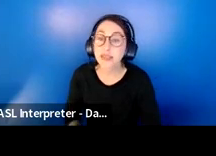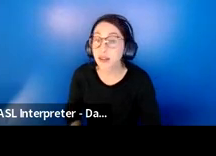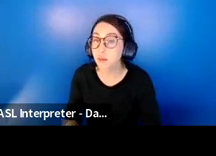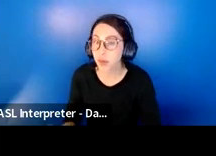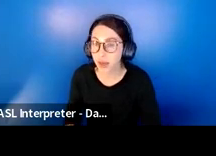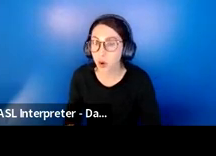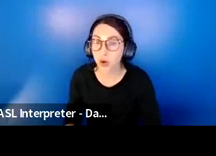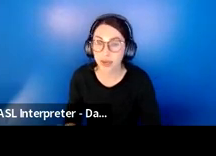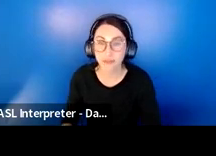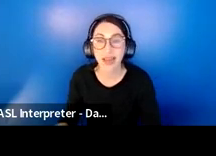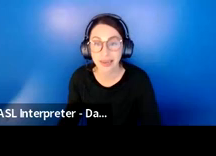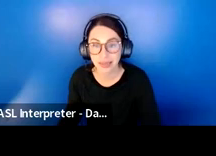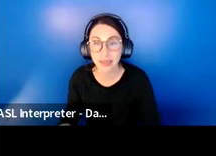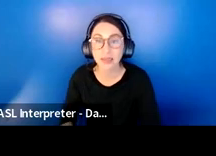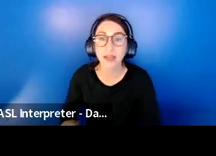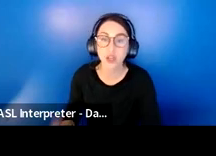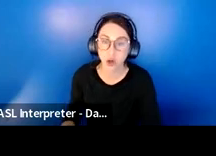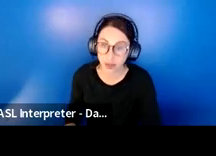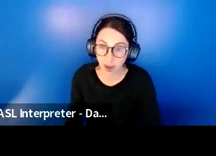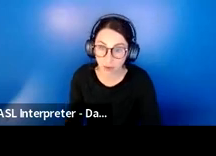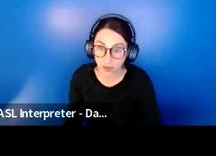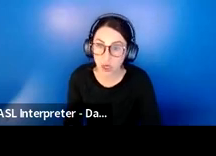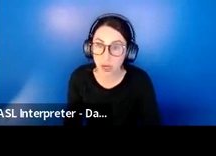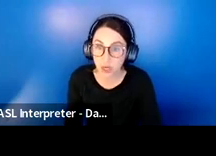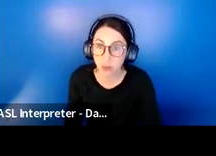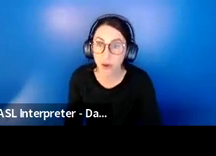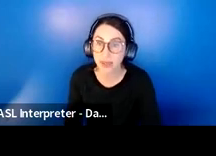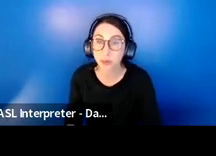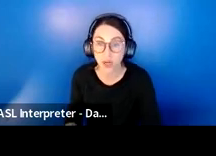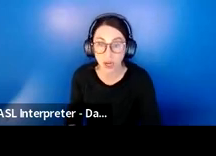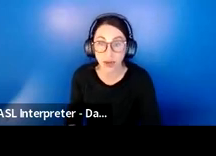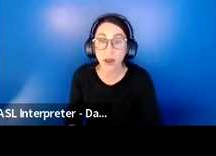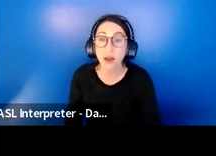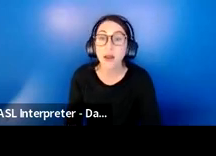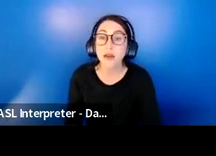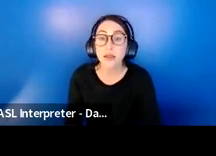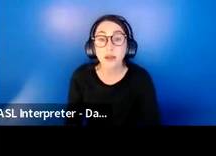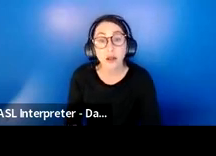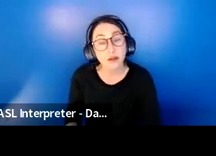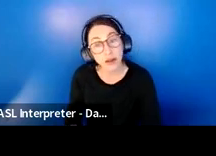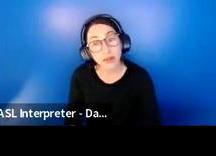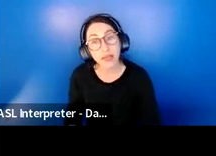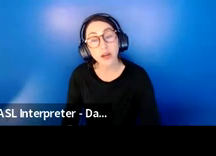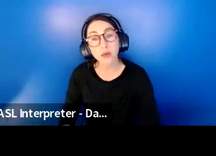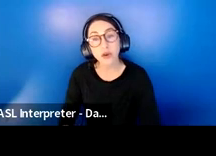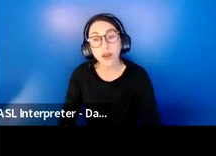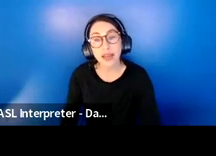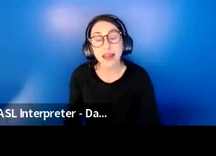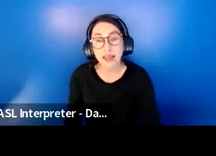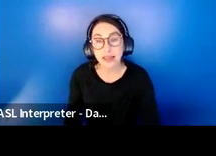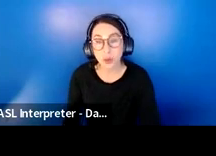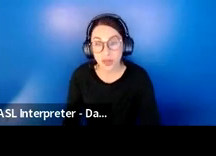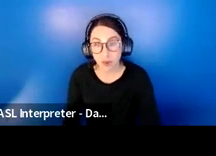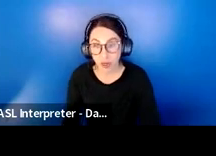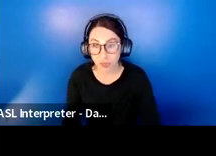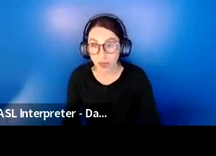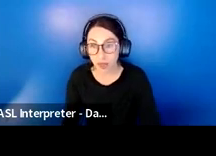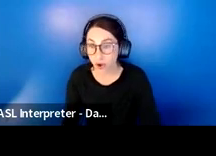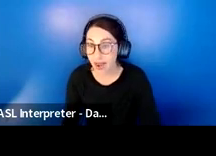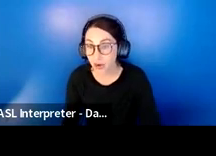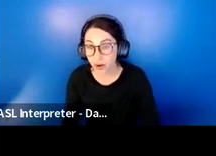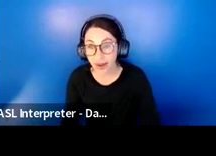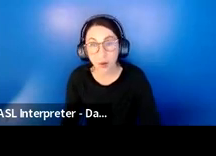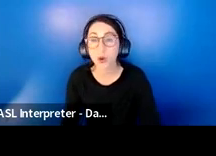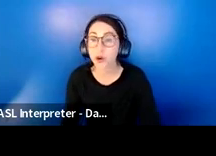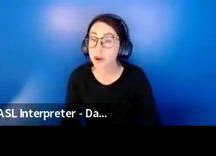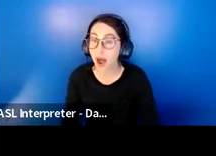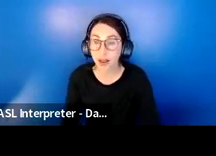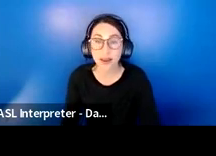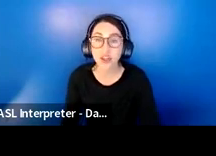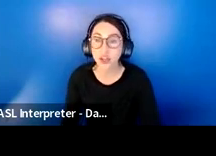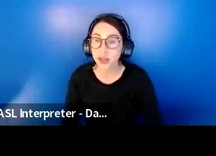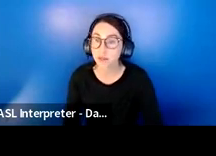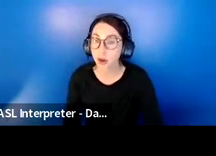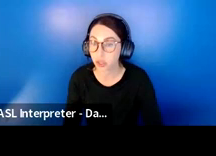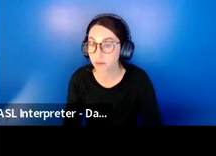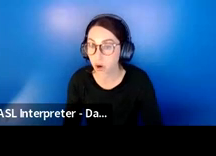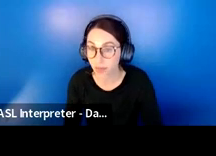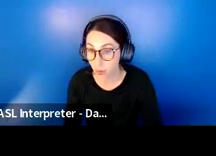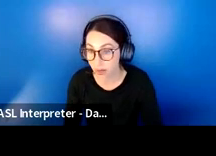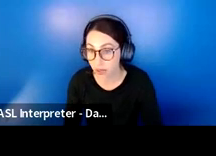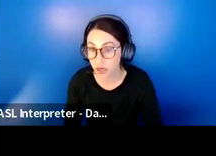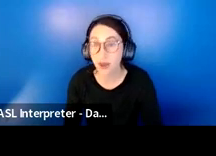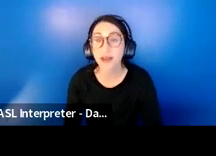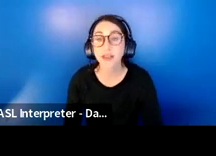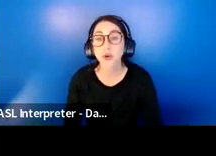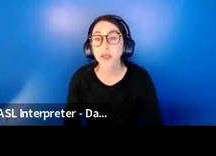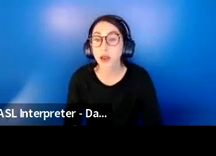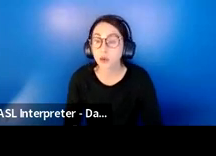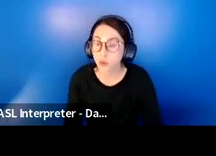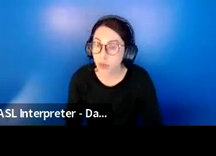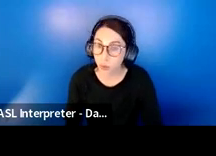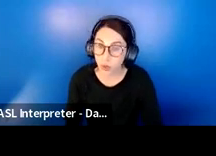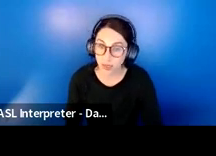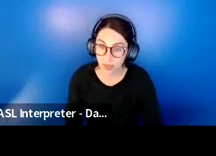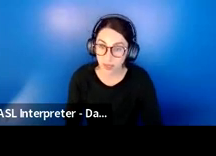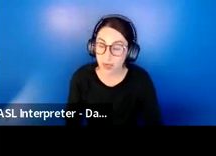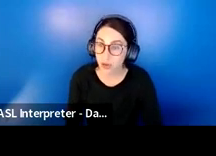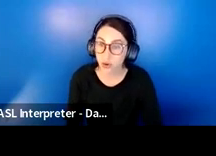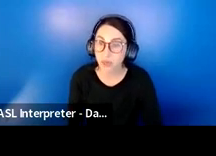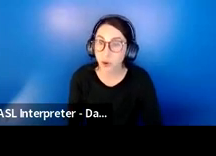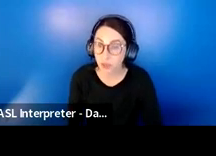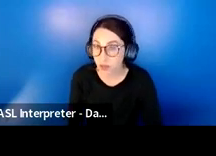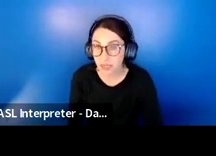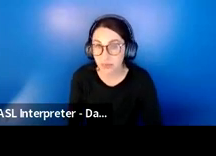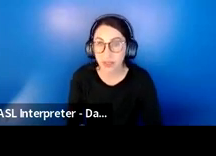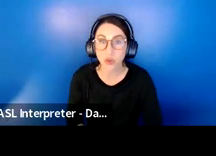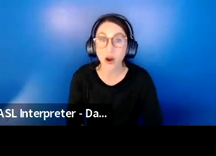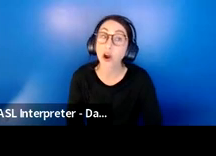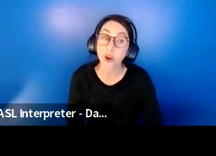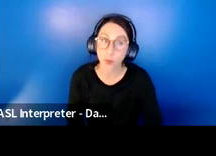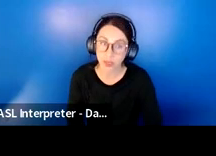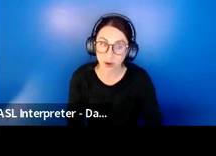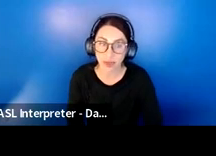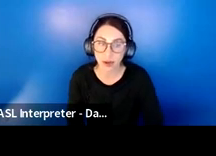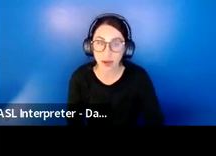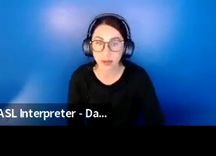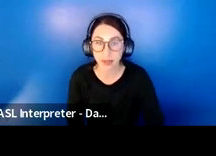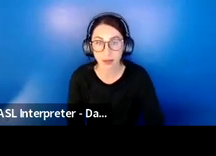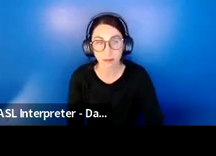ASL Interpreter - Danielle: Deaf bing or deaf tendencies. During that conversation I talk about expression. Sometimes the hearing community thinks that when deaf people are speaking they're angry when we're not. And it's just a function of our language. And so it's really important to continue to expose them to these facts. So there are no misunderstandings.